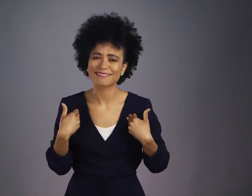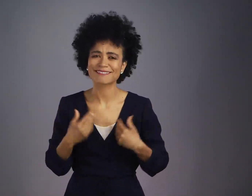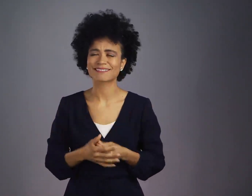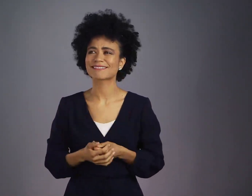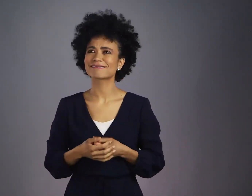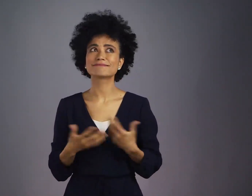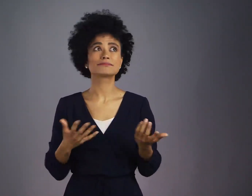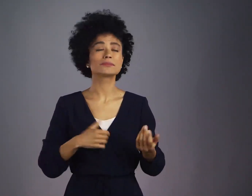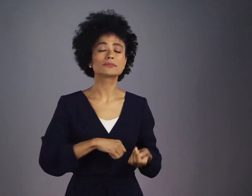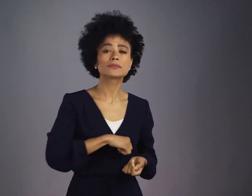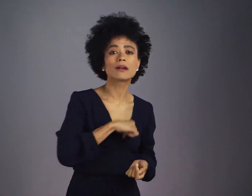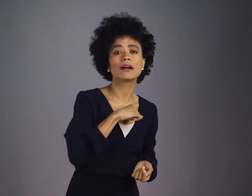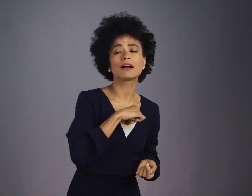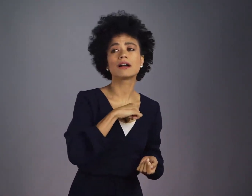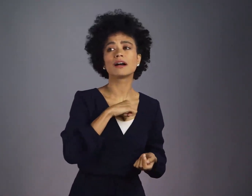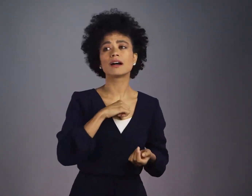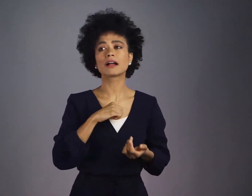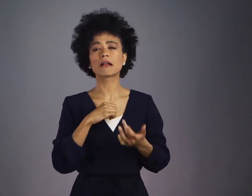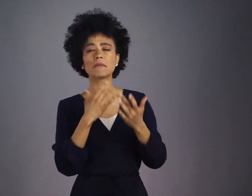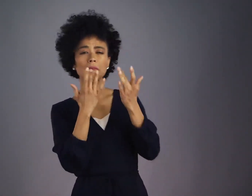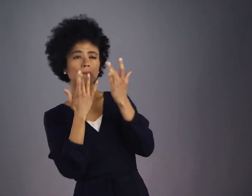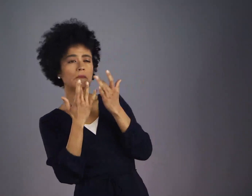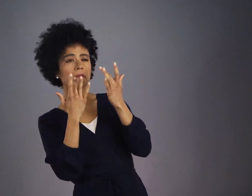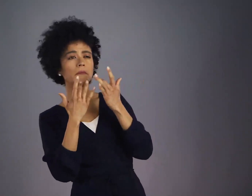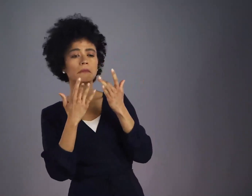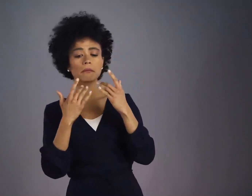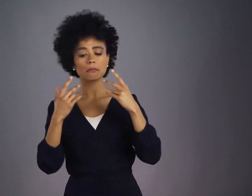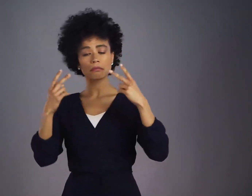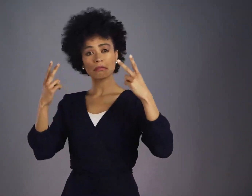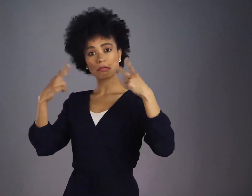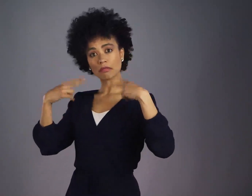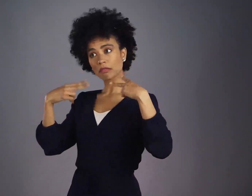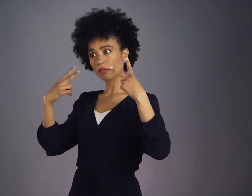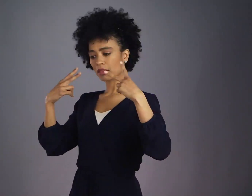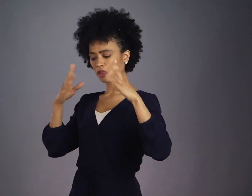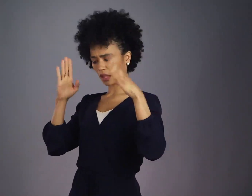vanity, and all the things which go to make up the self-centered person;